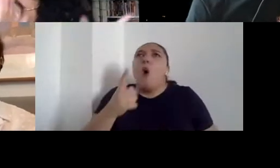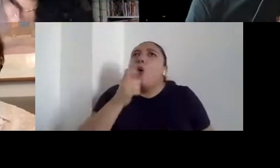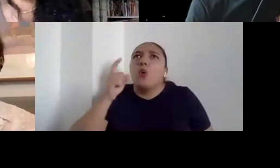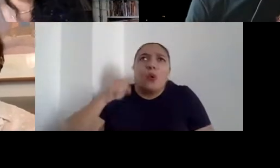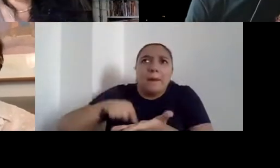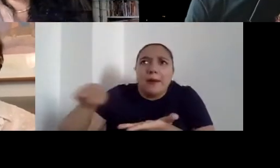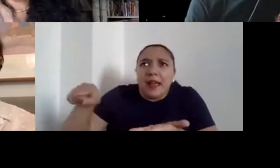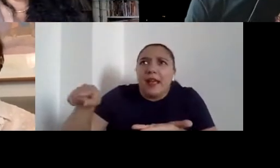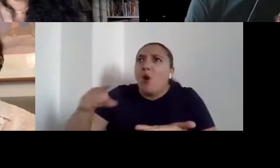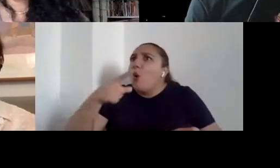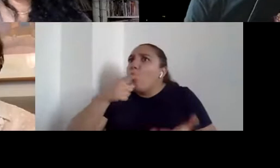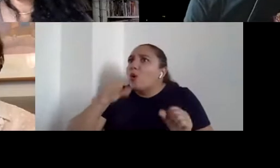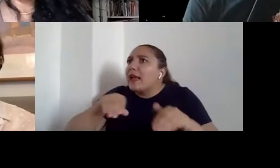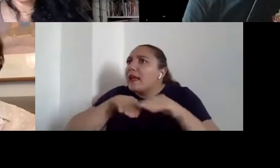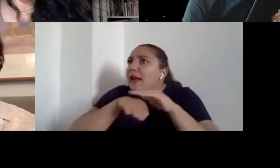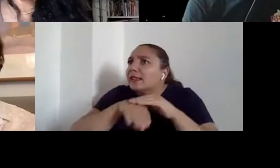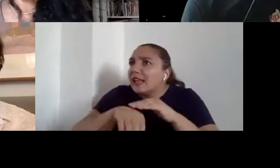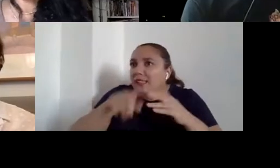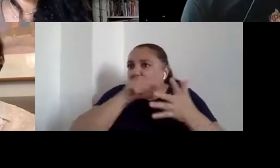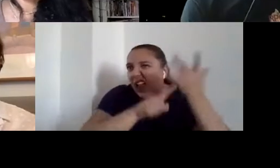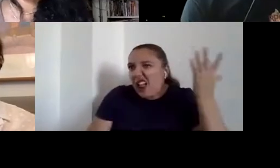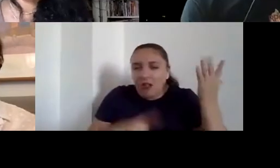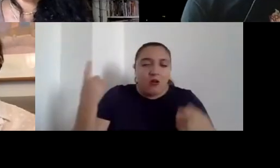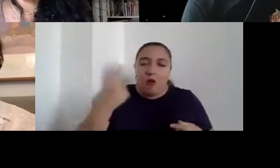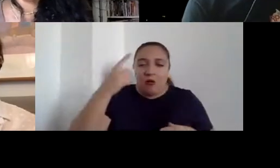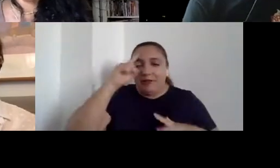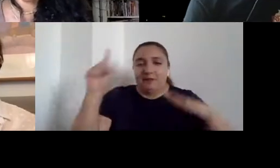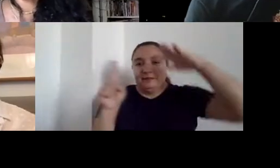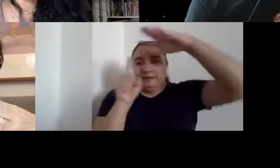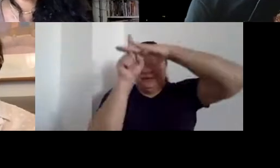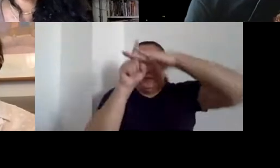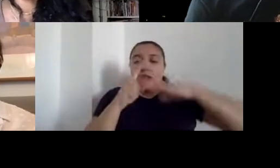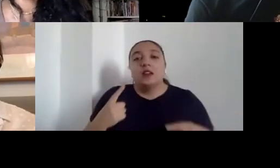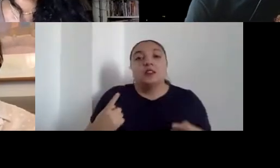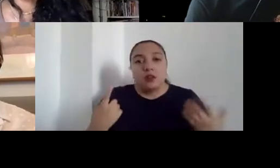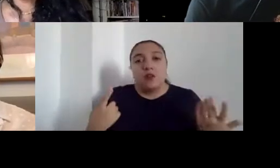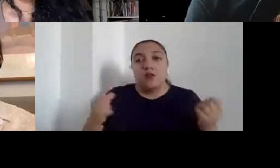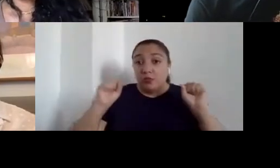all of those things, but I think there is definitely a way of sharing resources, but